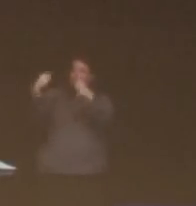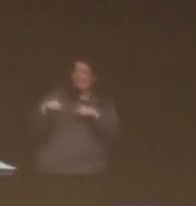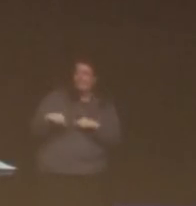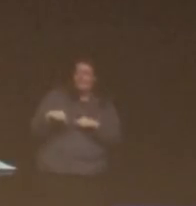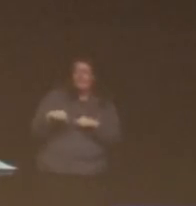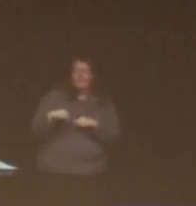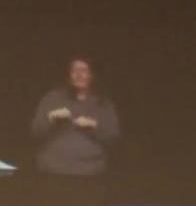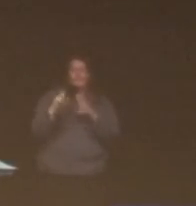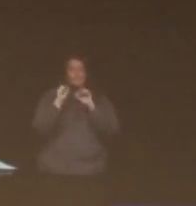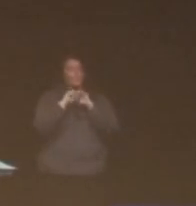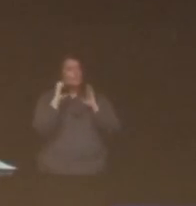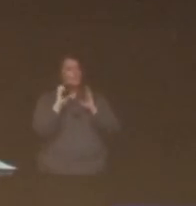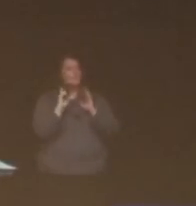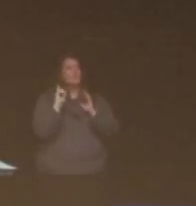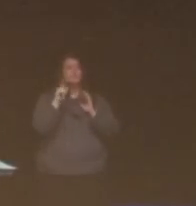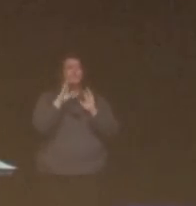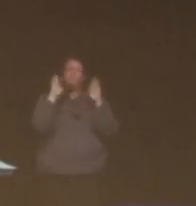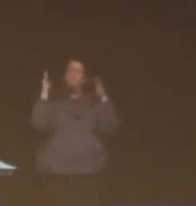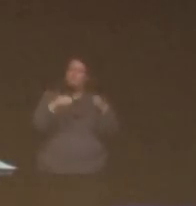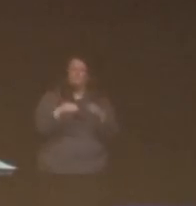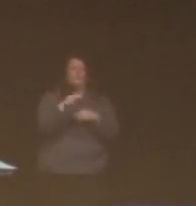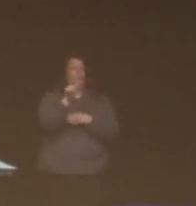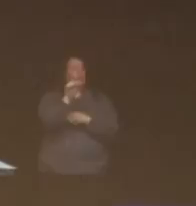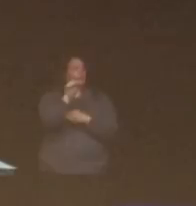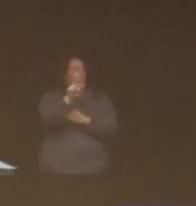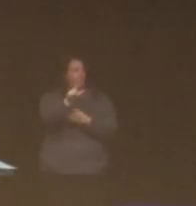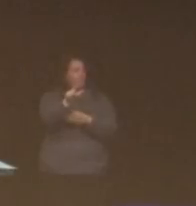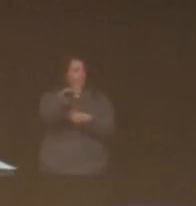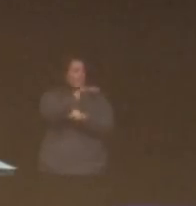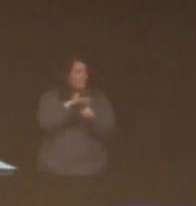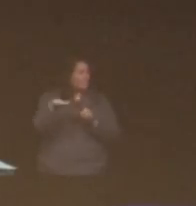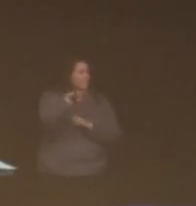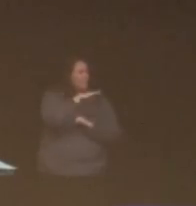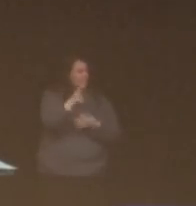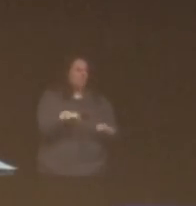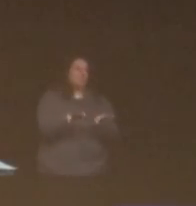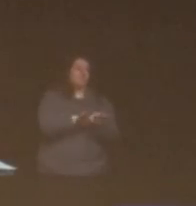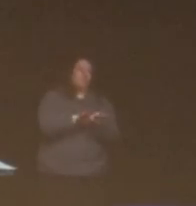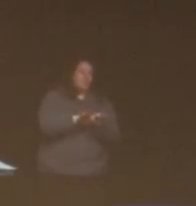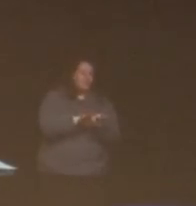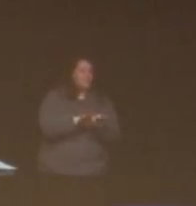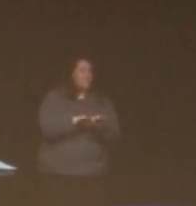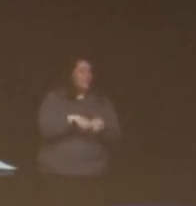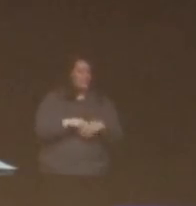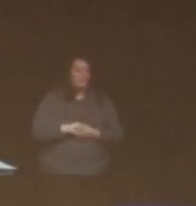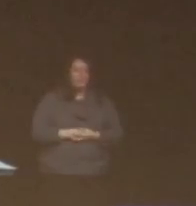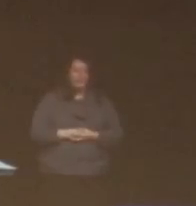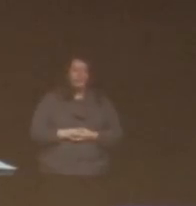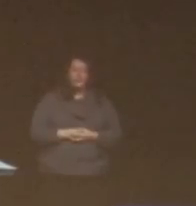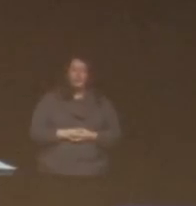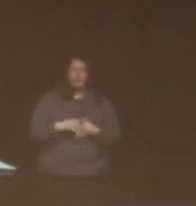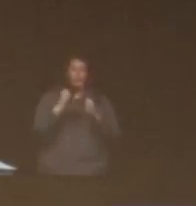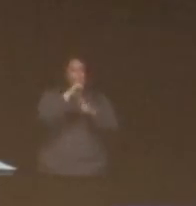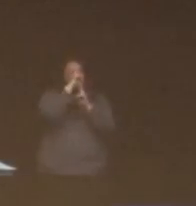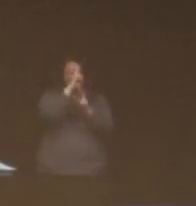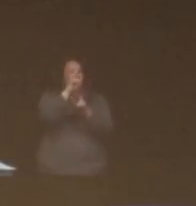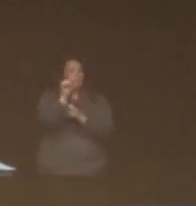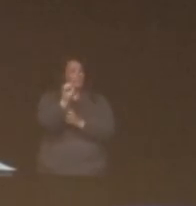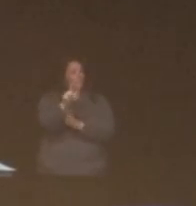this method is because I thought that it would be a wonderful opportunity for everyone to experience an ASL space and an ASL